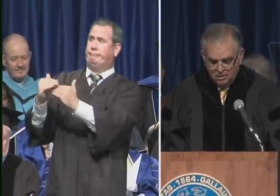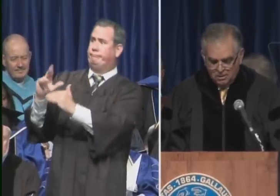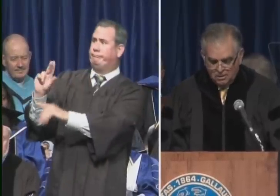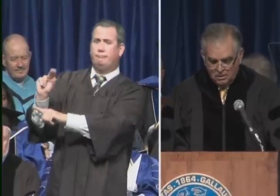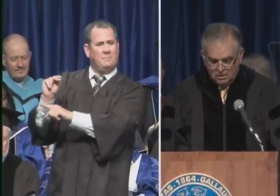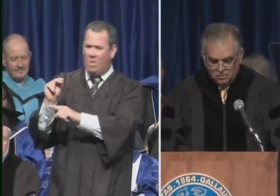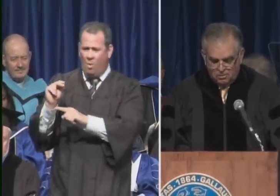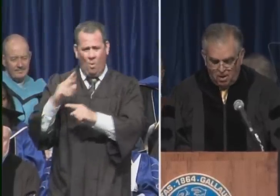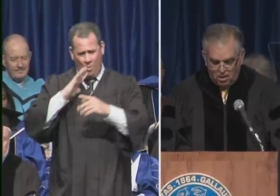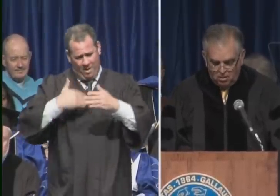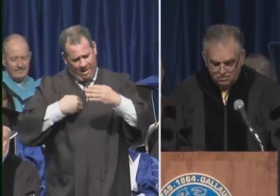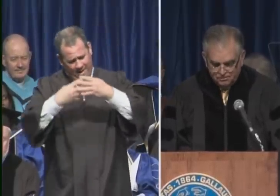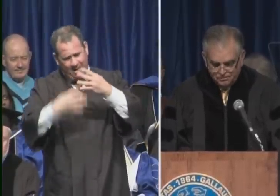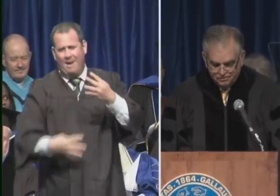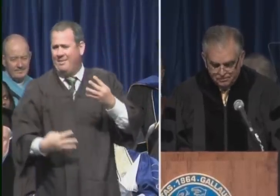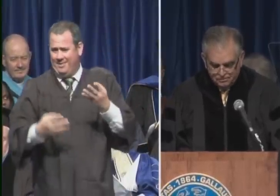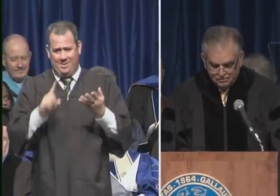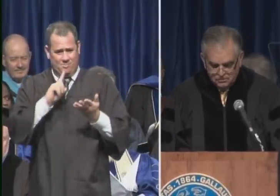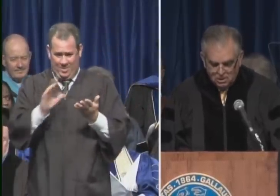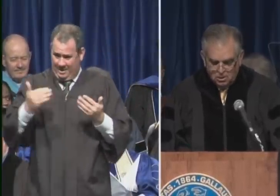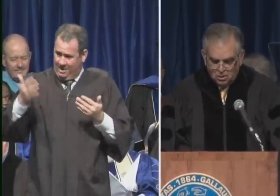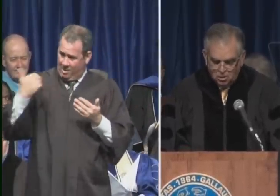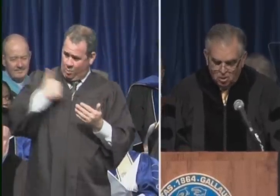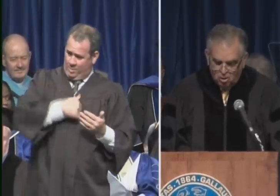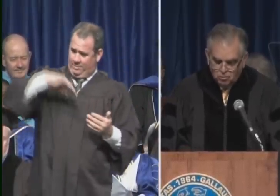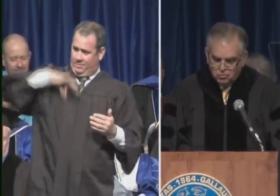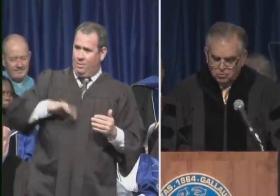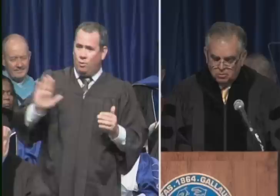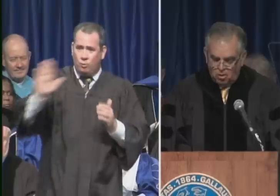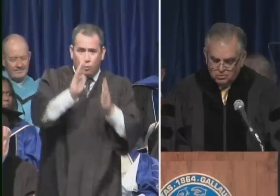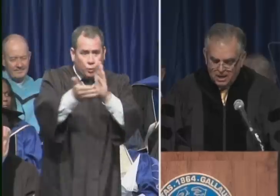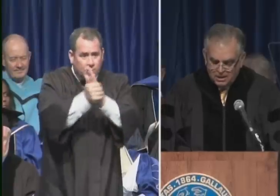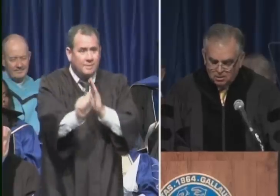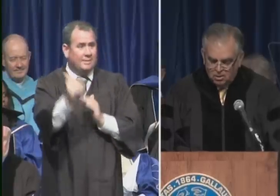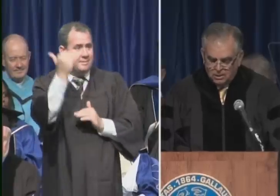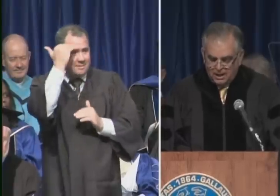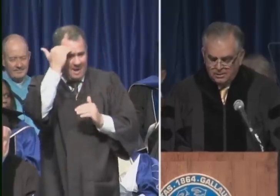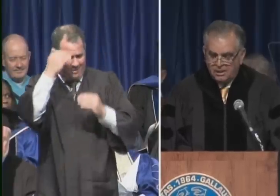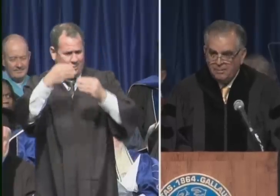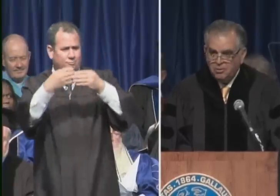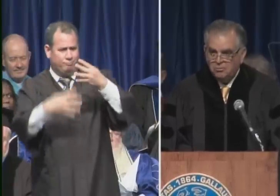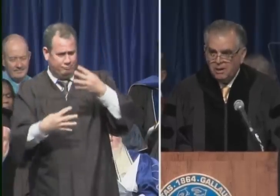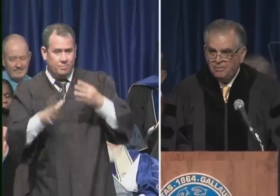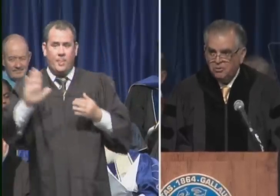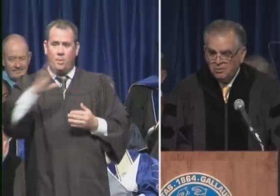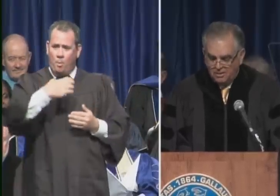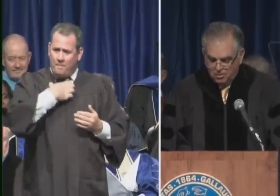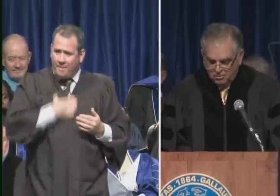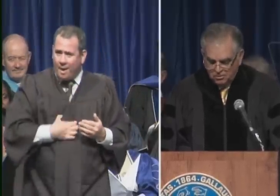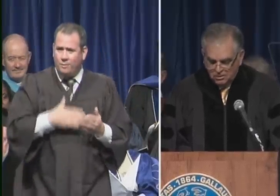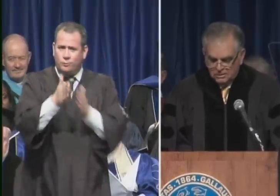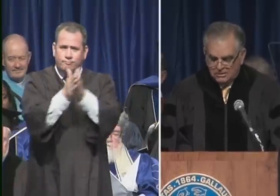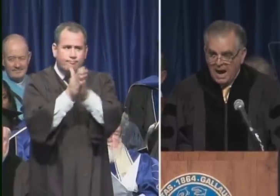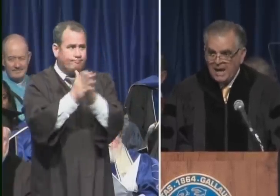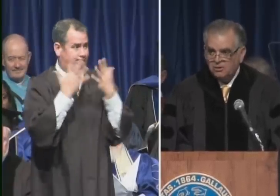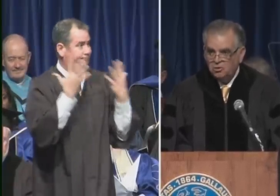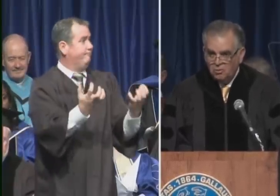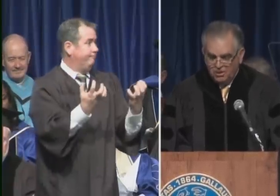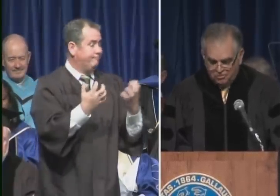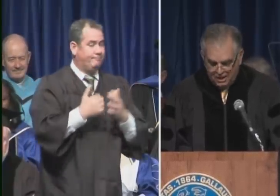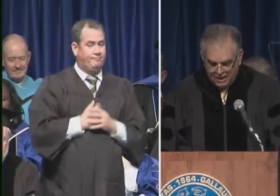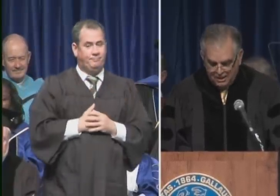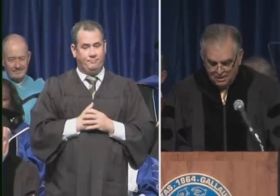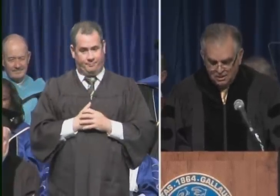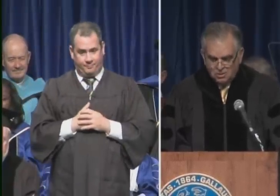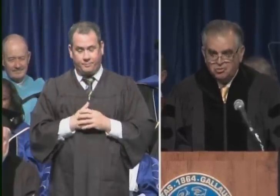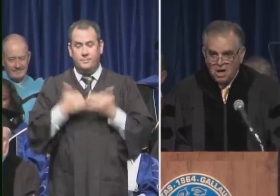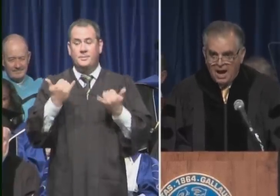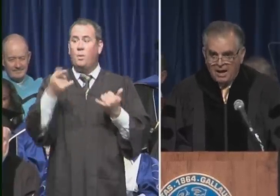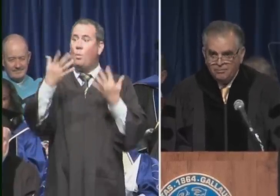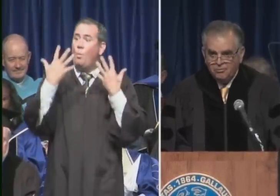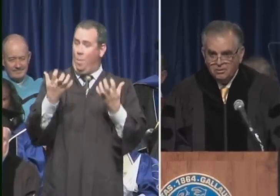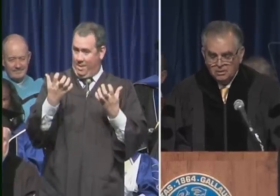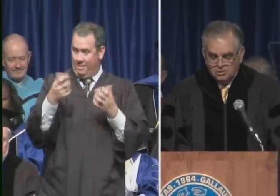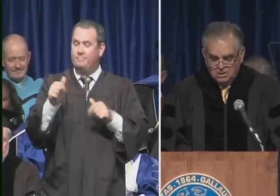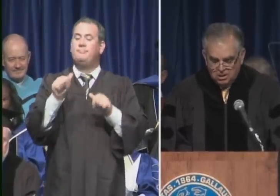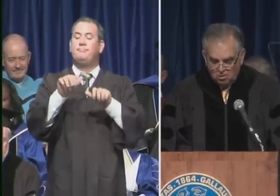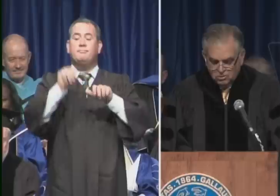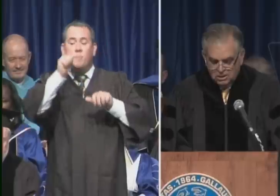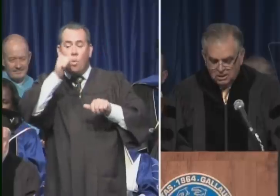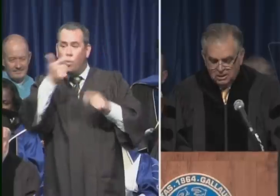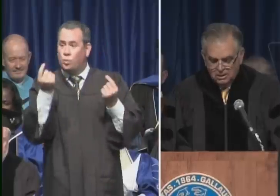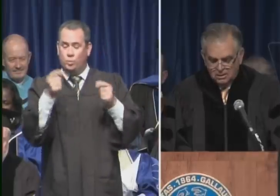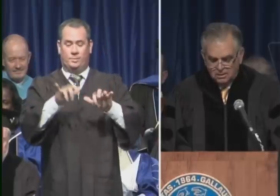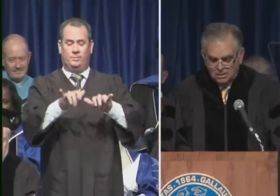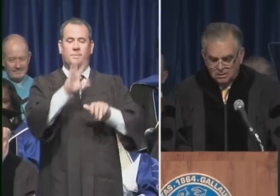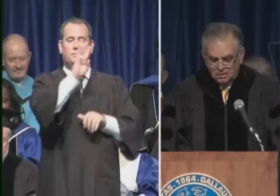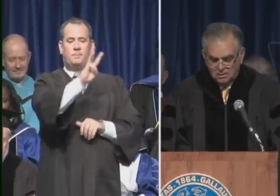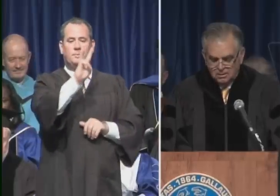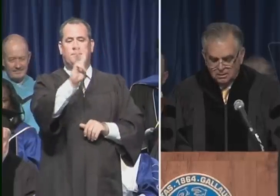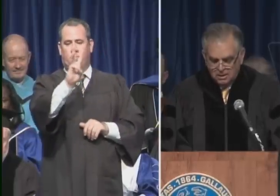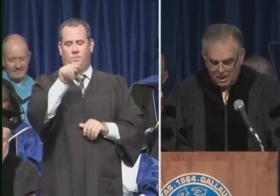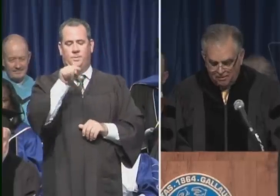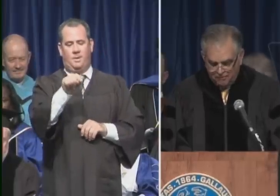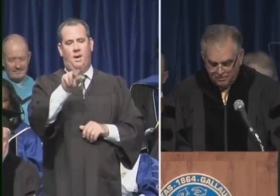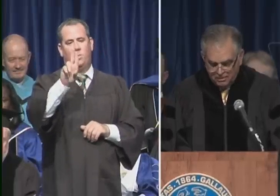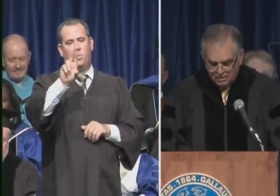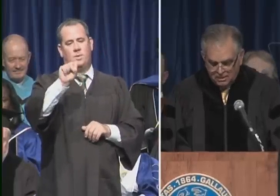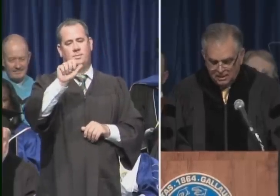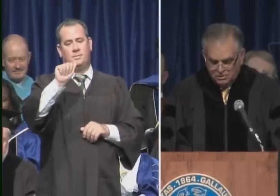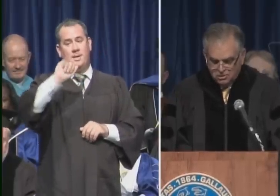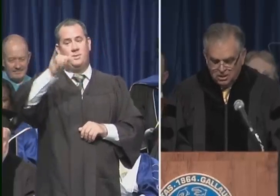Tomorrow, go take a look at www.usajobs.dot.gov